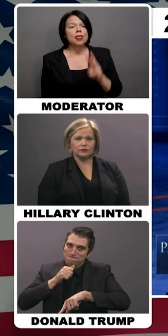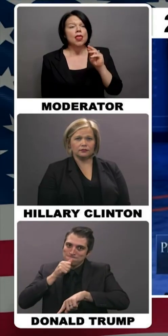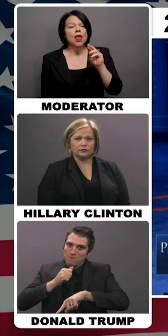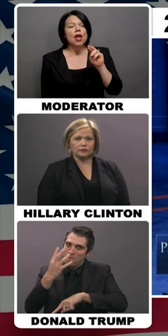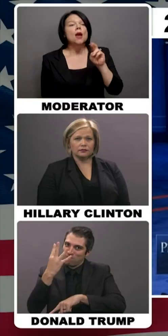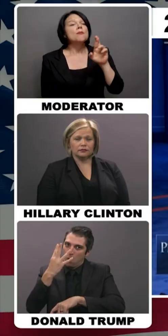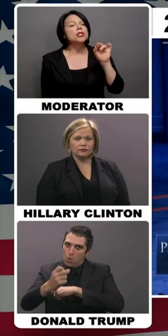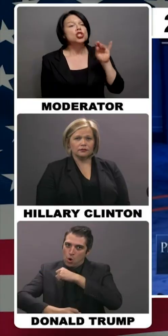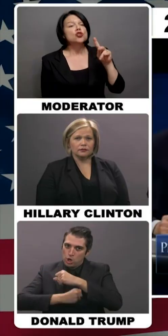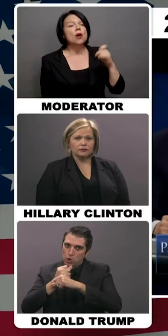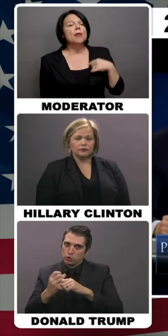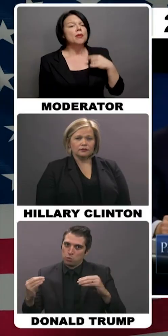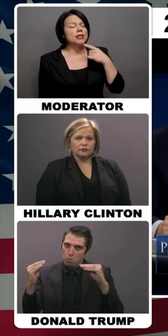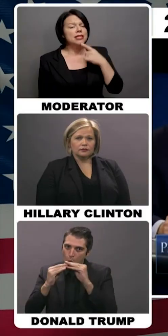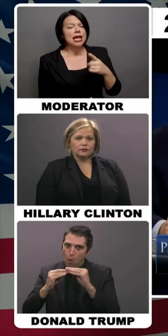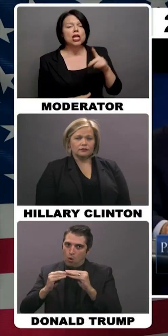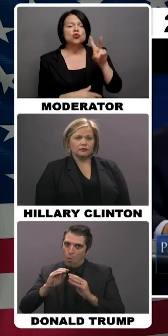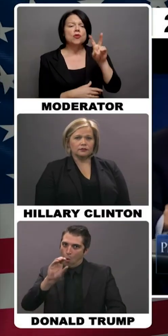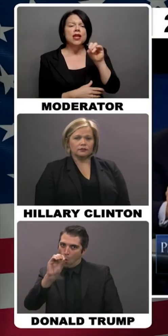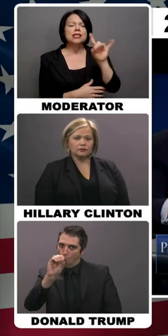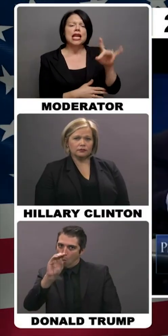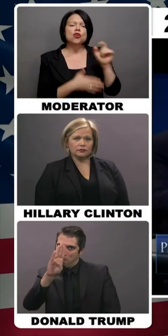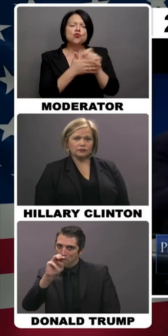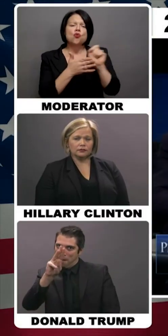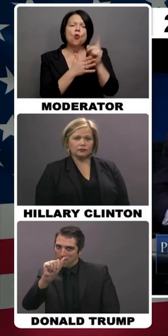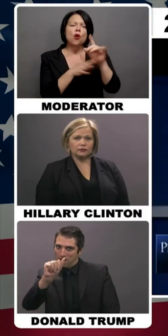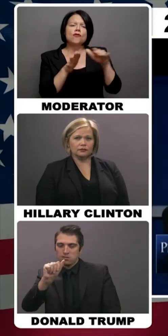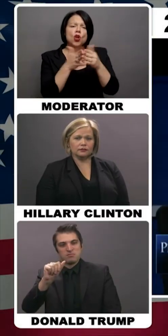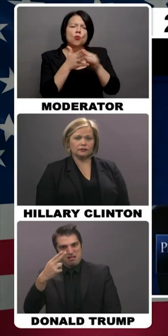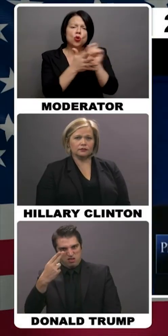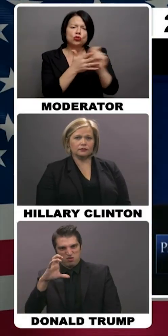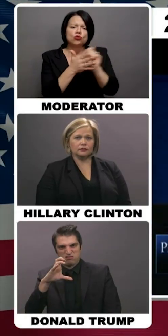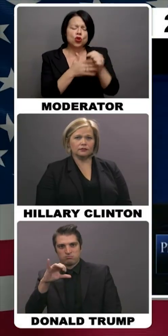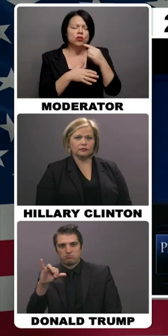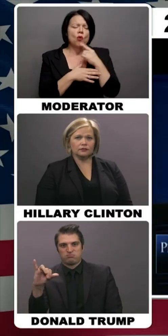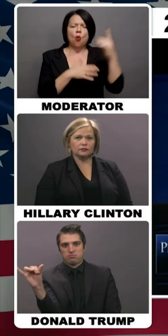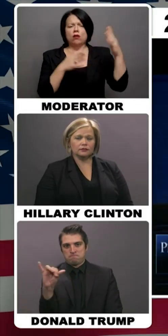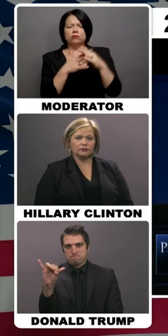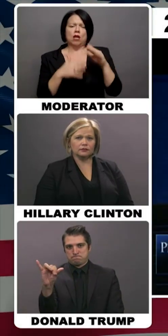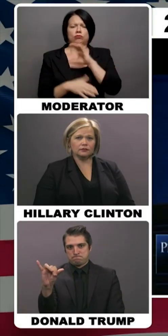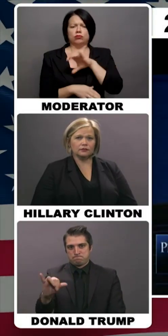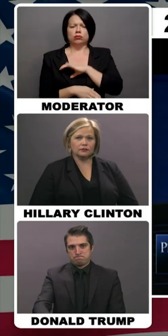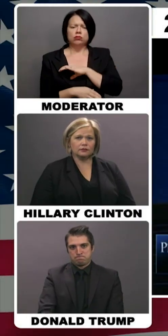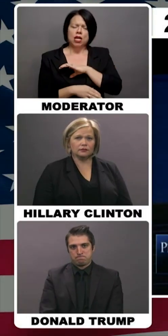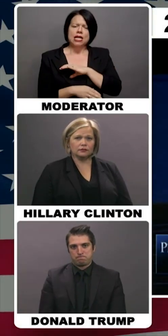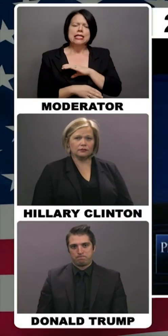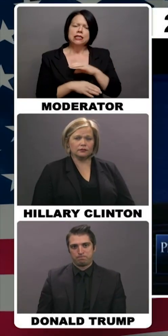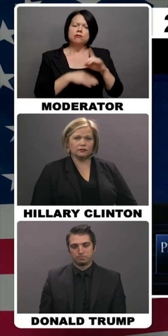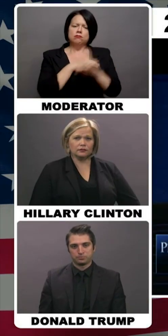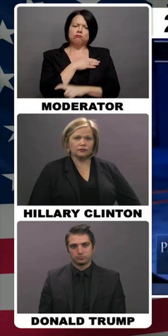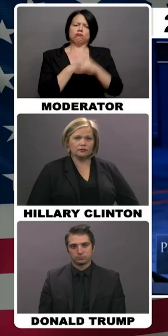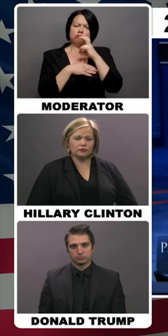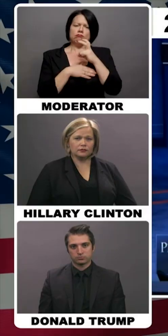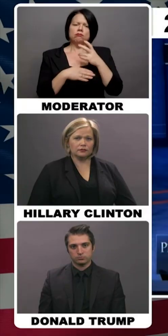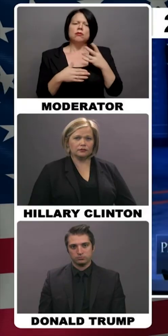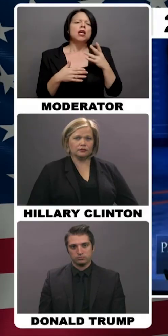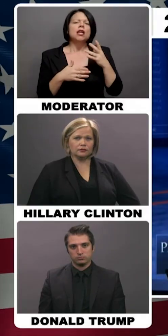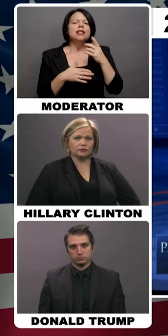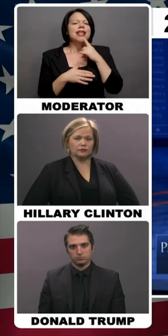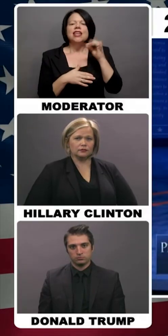In 2008, you wrote in one of your books that the most important characteristic of a good leader is discipline. You said if a leader doesn't have it, quote, he